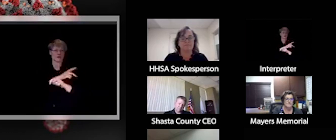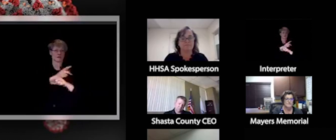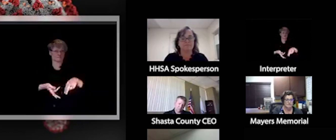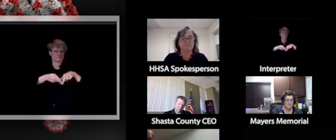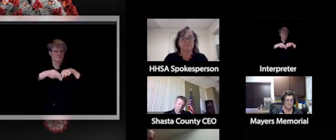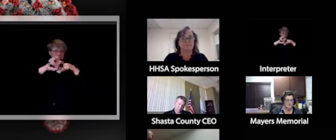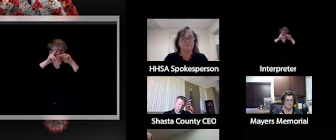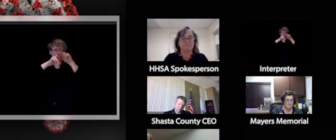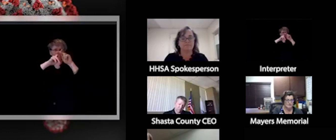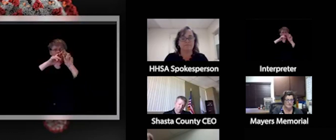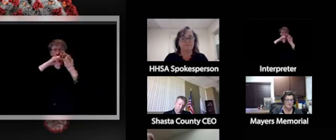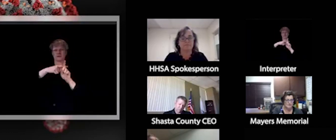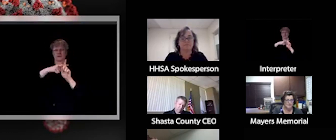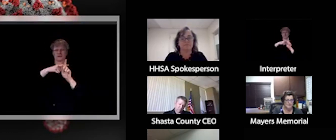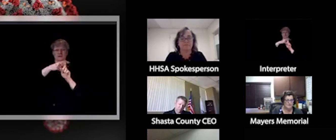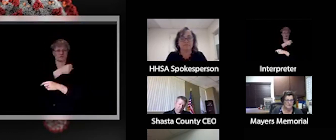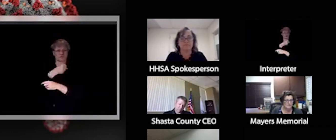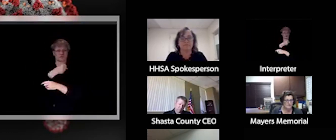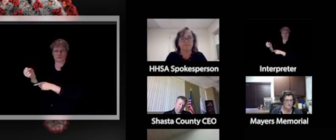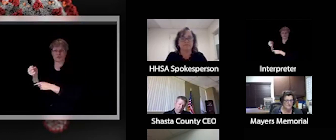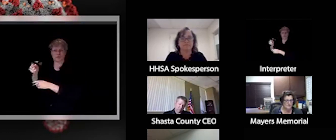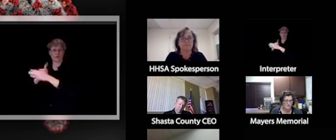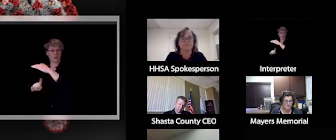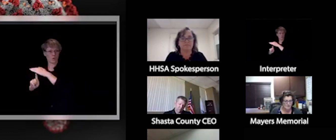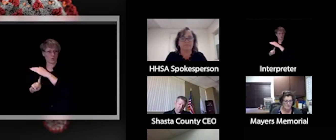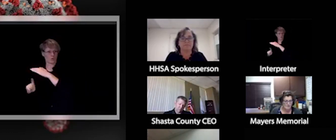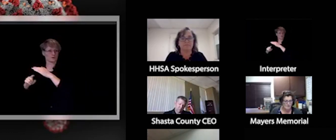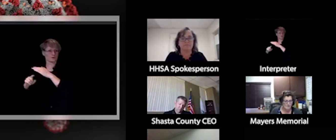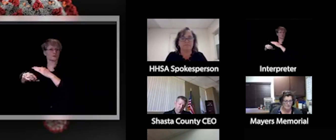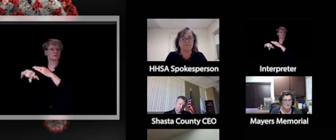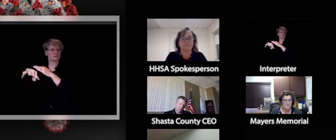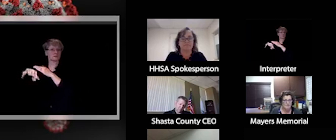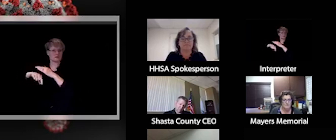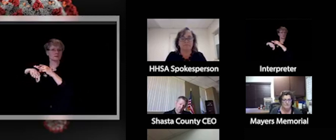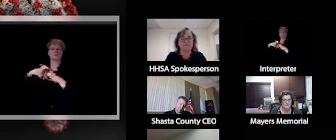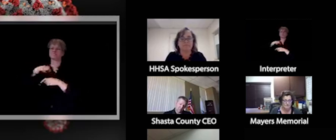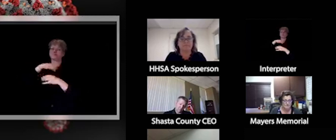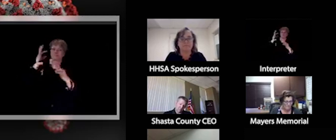decided to temporarily go back to having no visitors within our facility. Of course, there